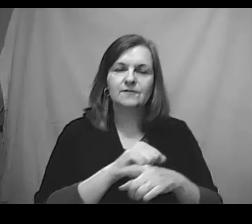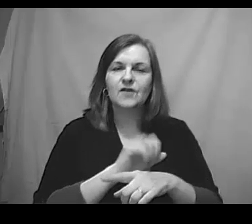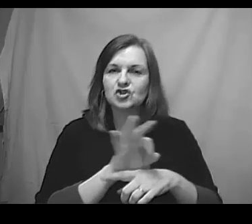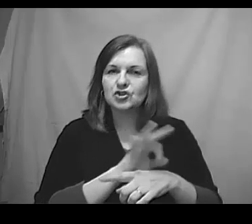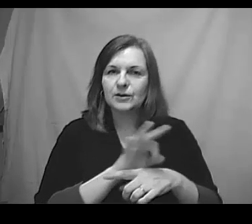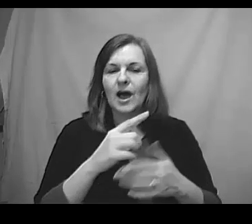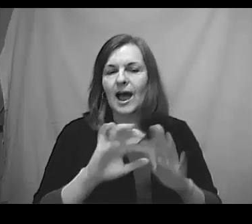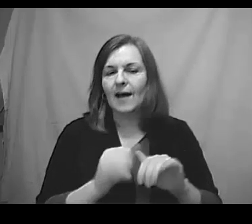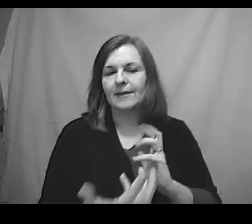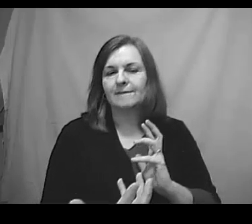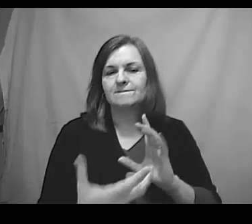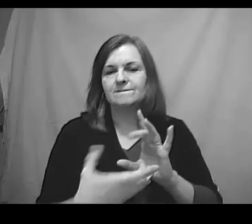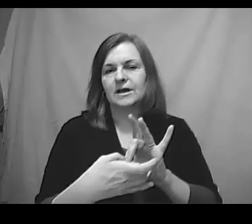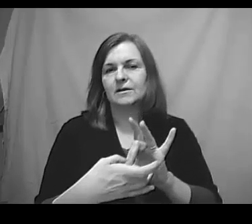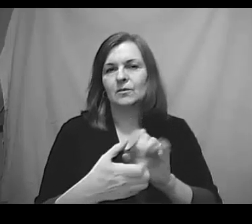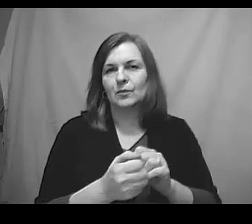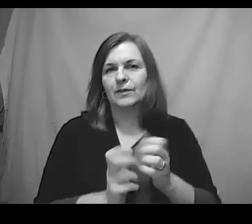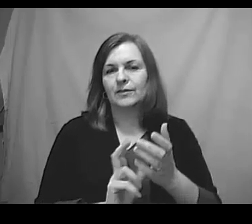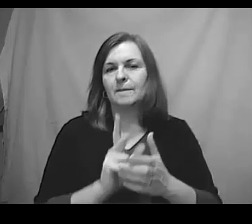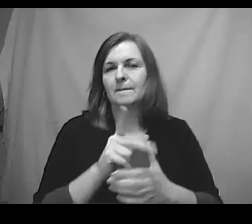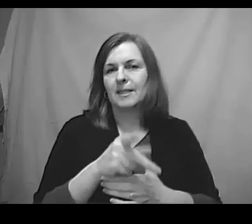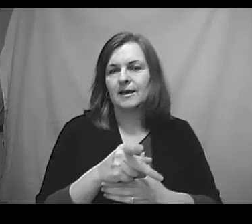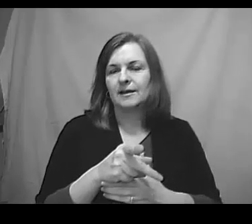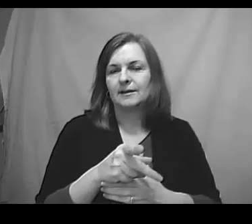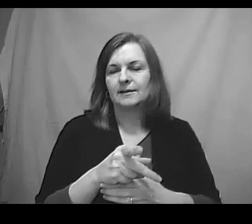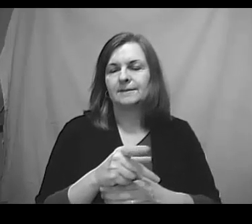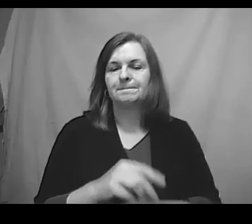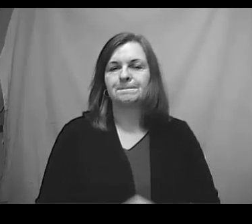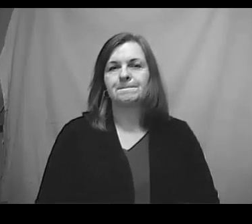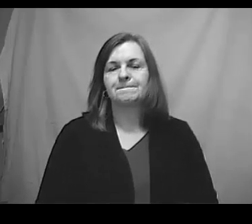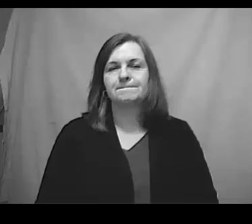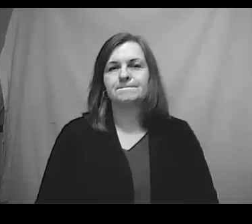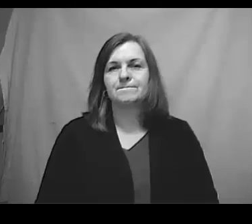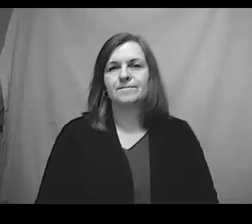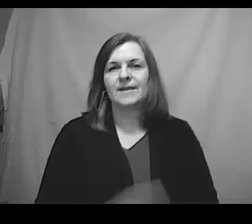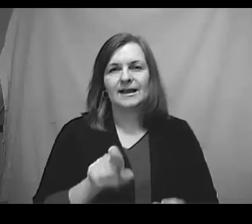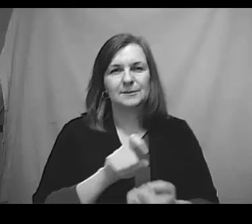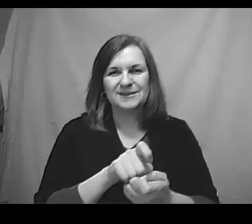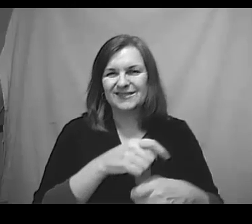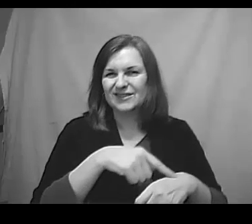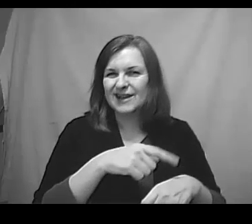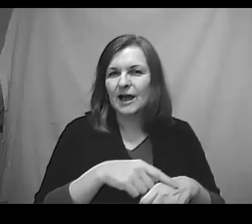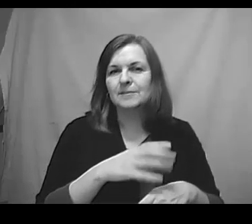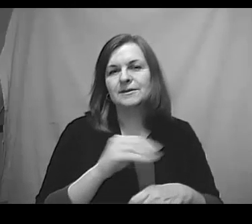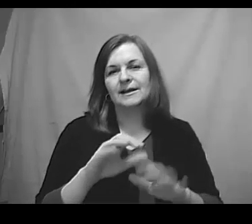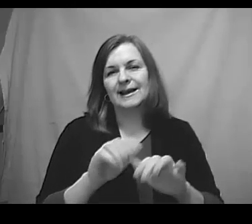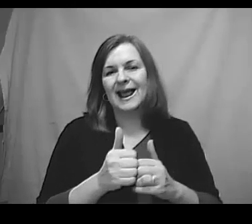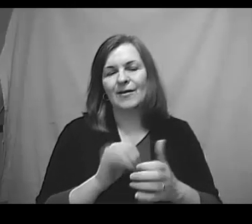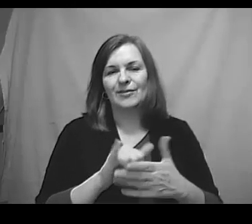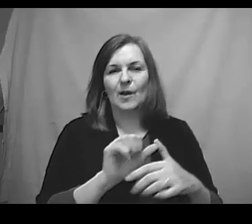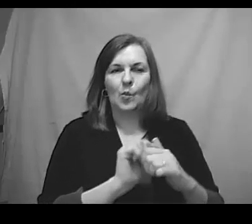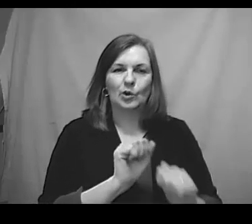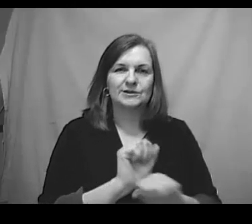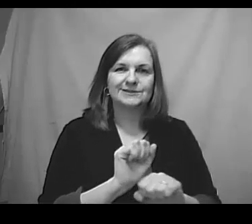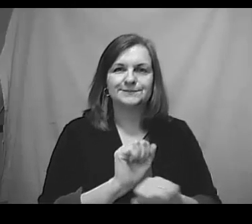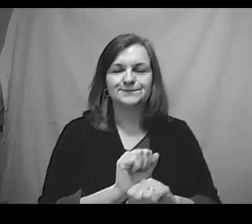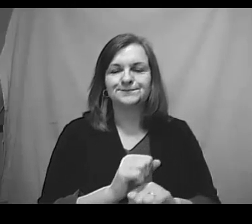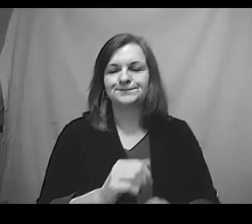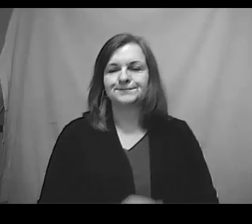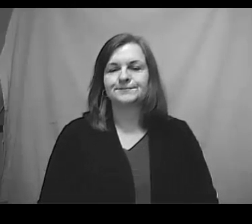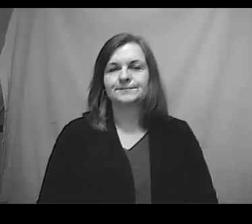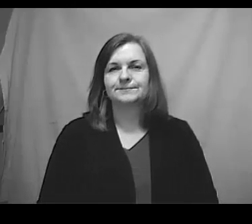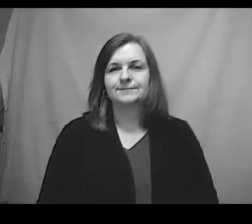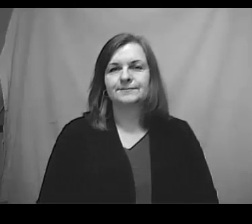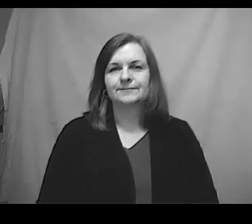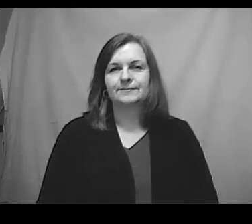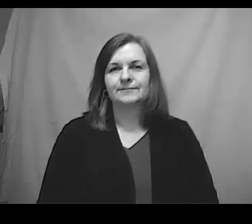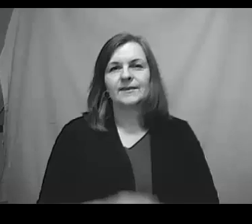to what's going on with our with our plant in a given timeframe in and how it's actually working so